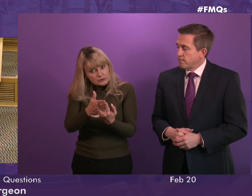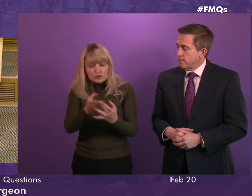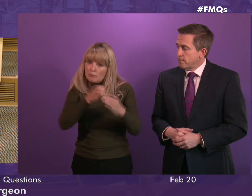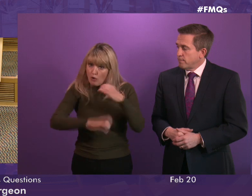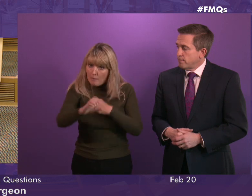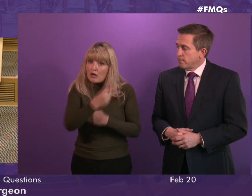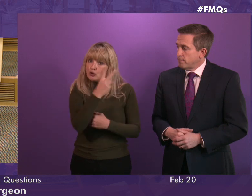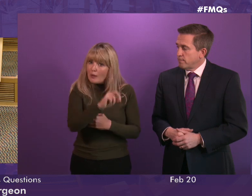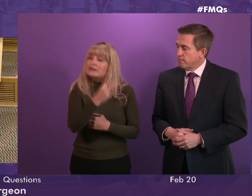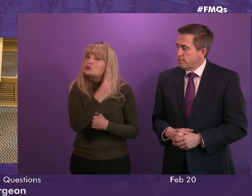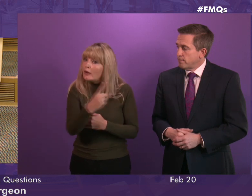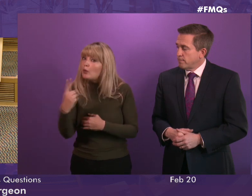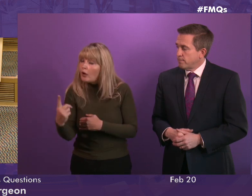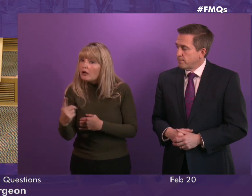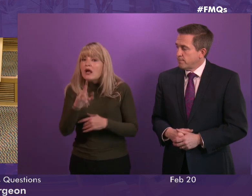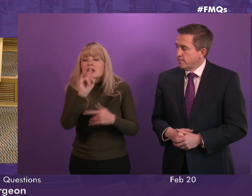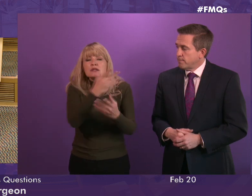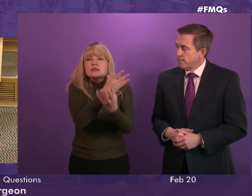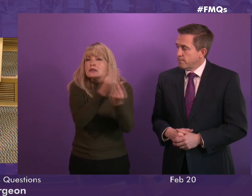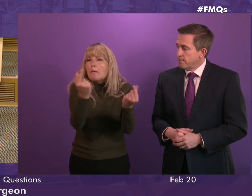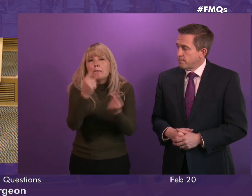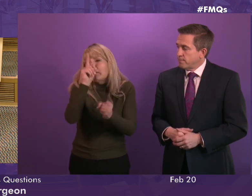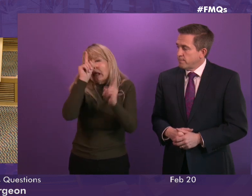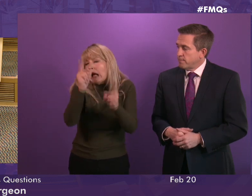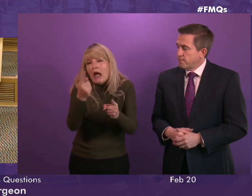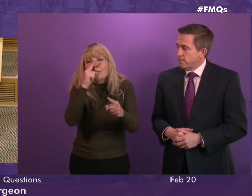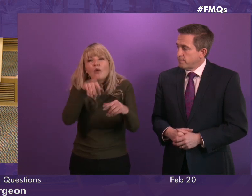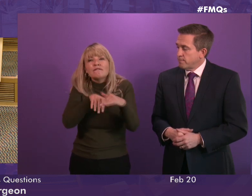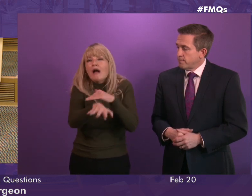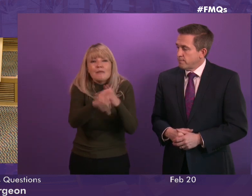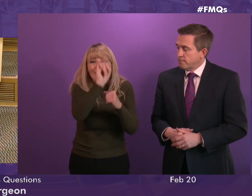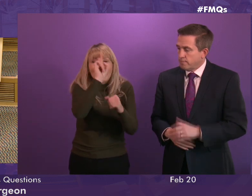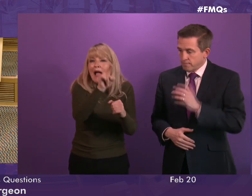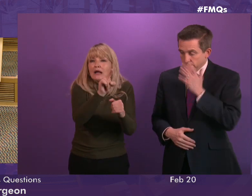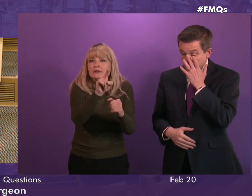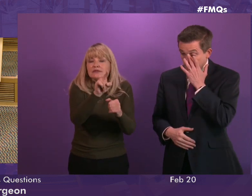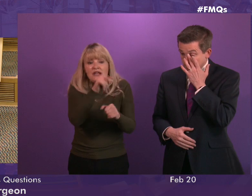Where that cannot happen through the fibre programme, people will be offered vouchers.